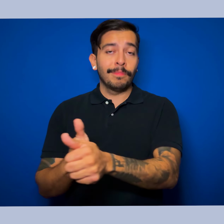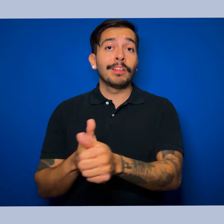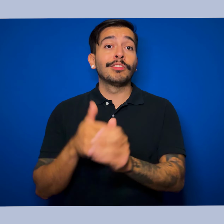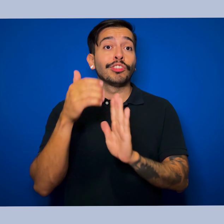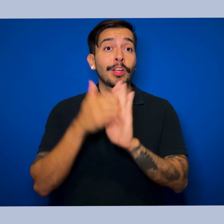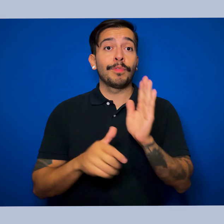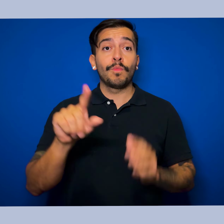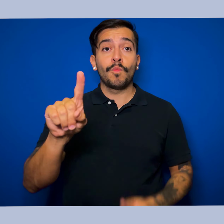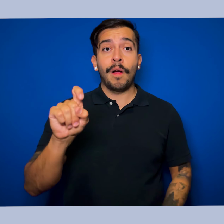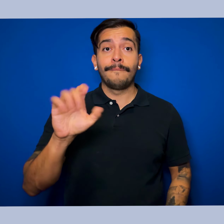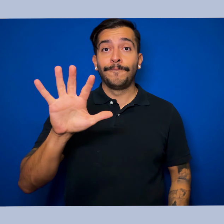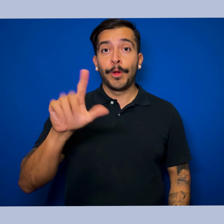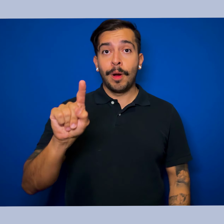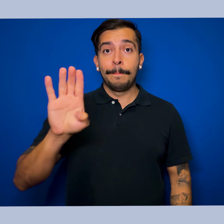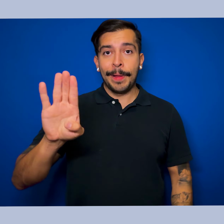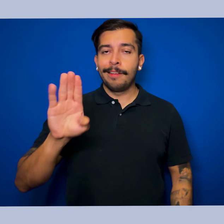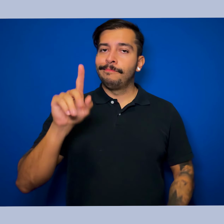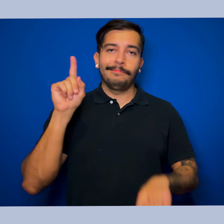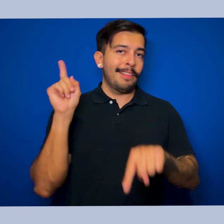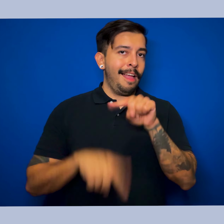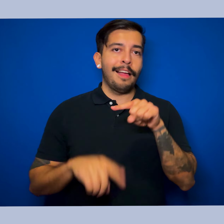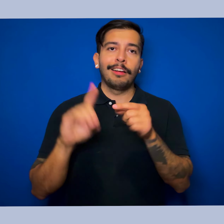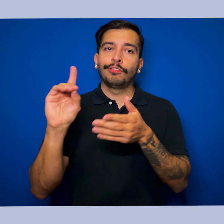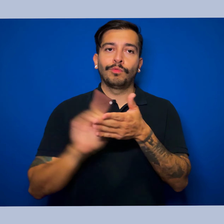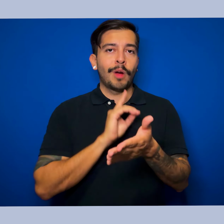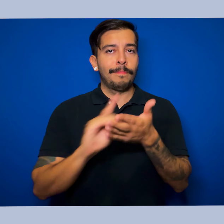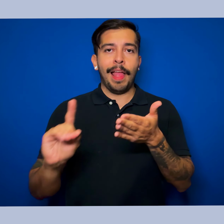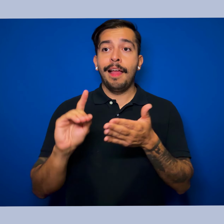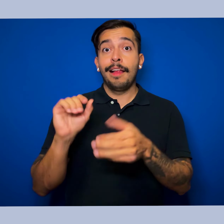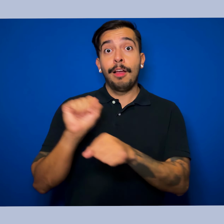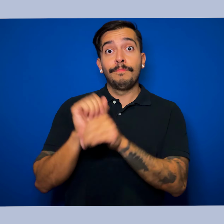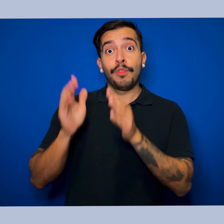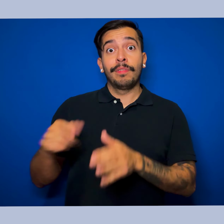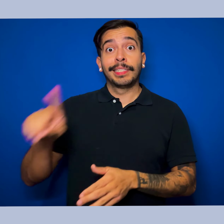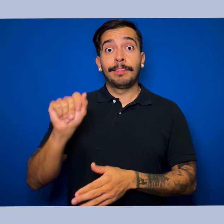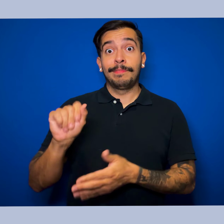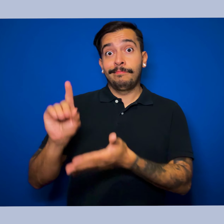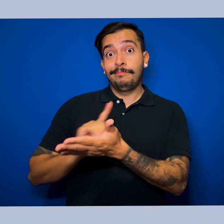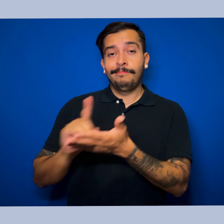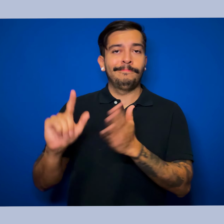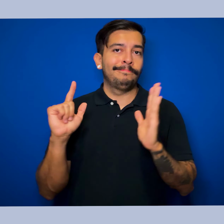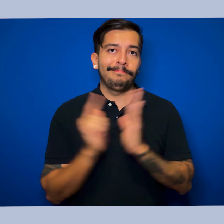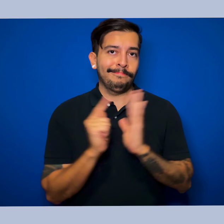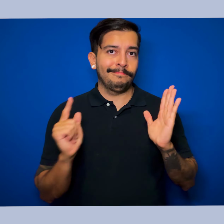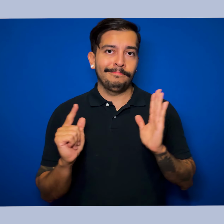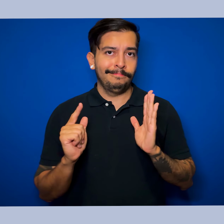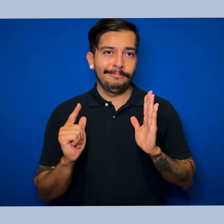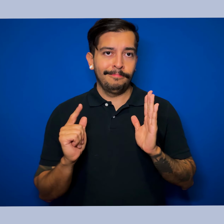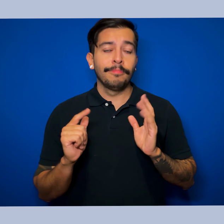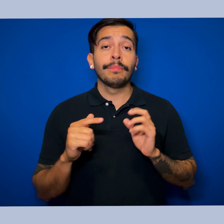Chapter 151 B, to not discriminate against employees with disabilities.